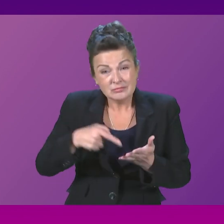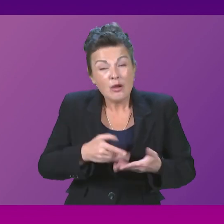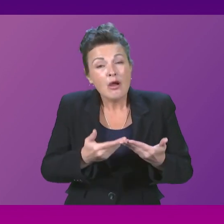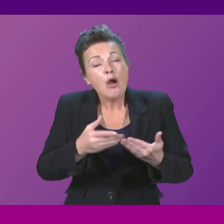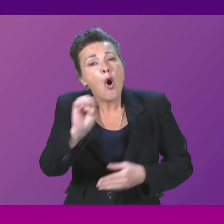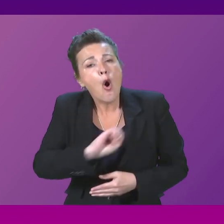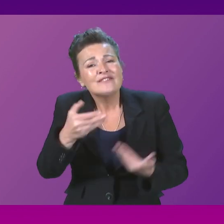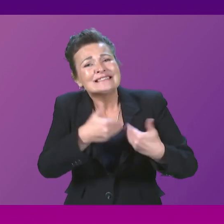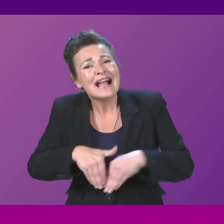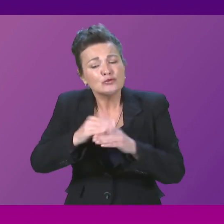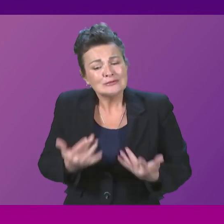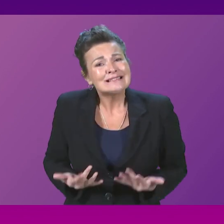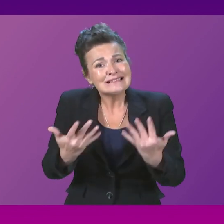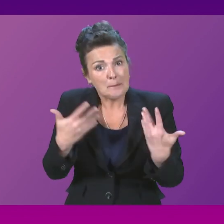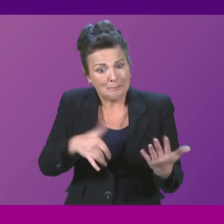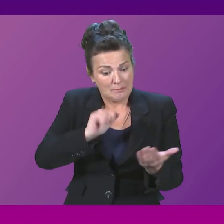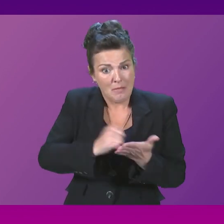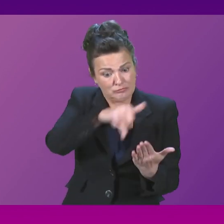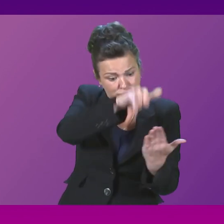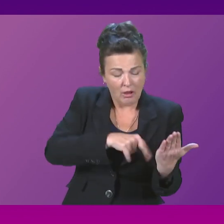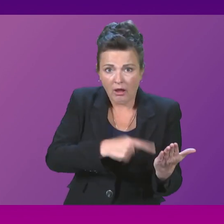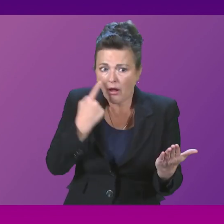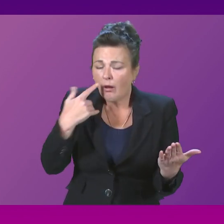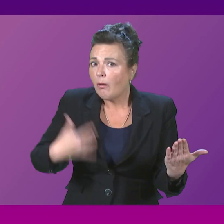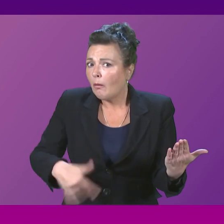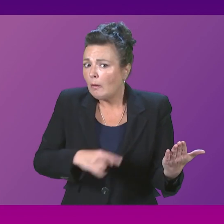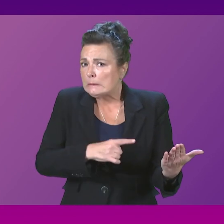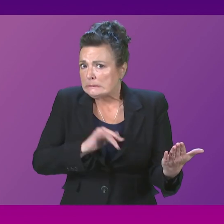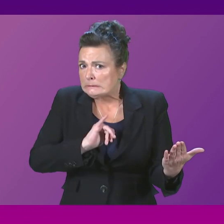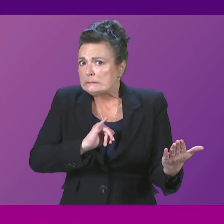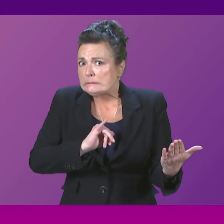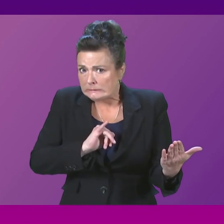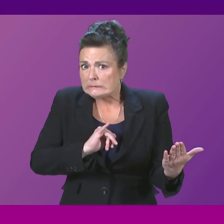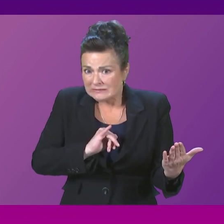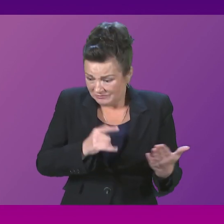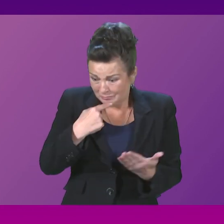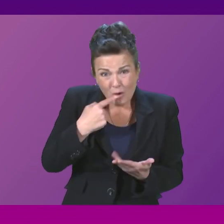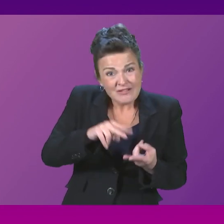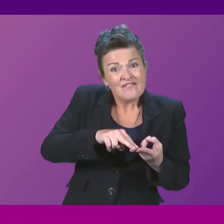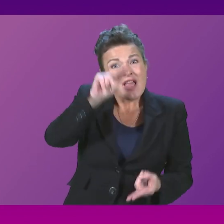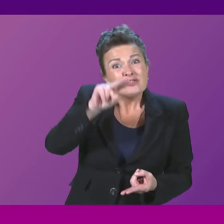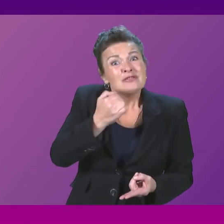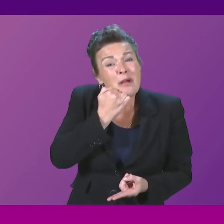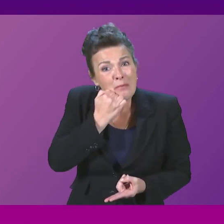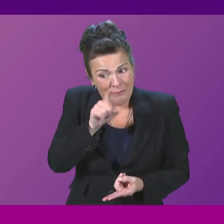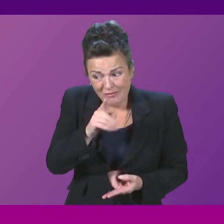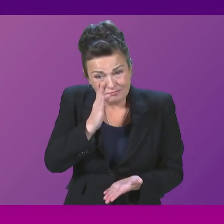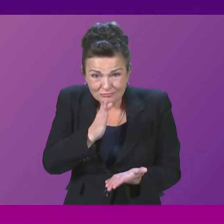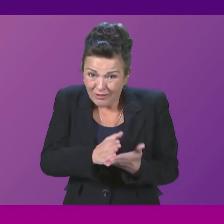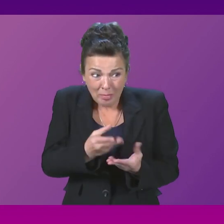statistics laid bare the detail beneath the headline inflation figure. It is really important that action is taken.